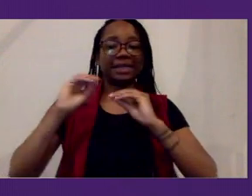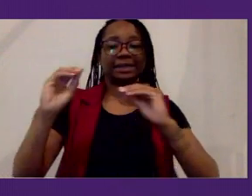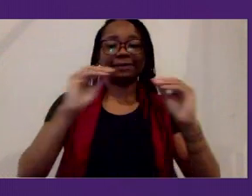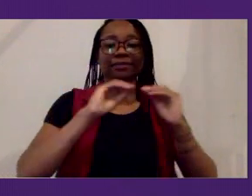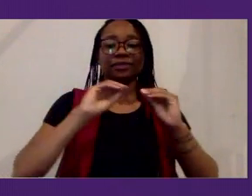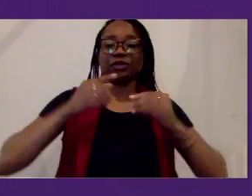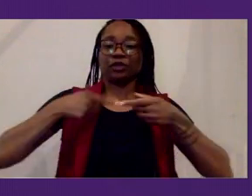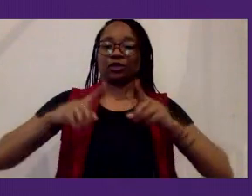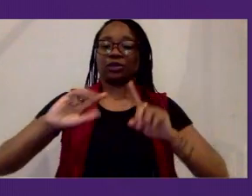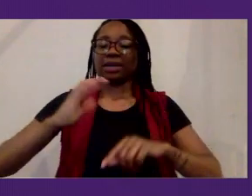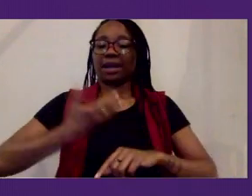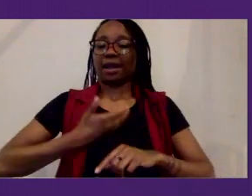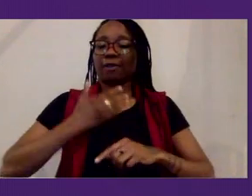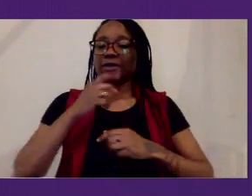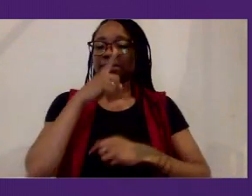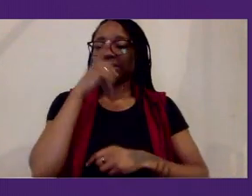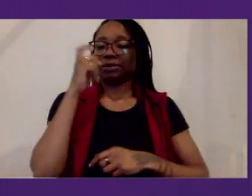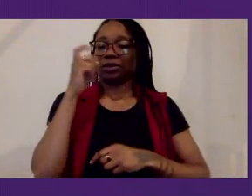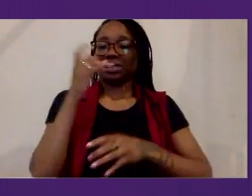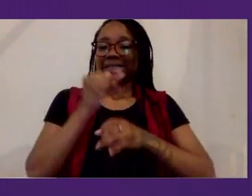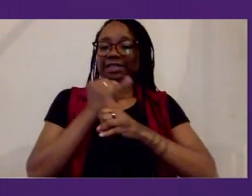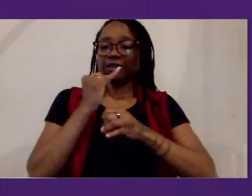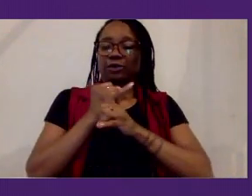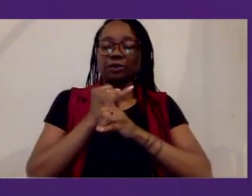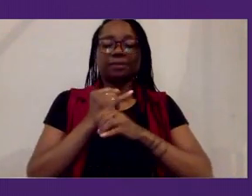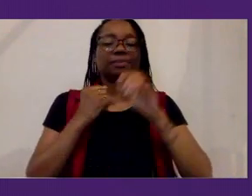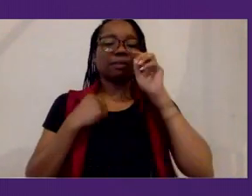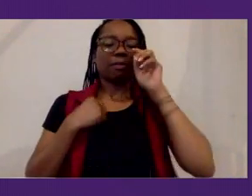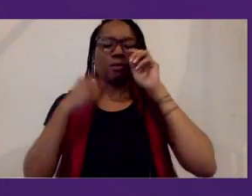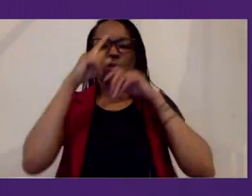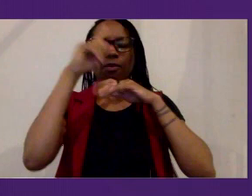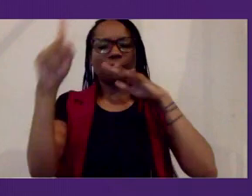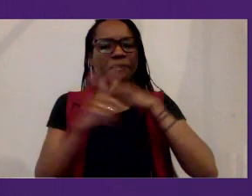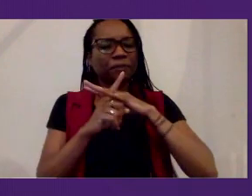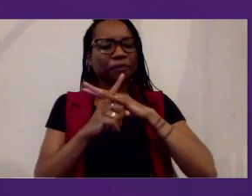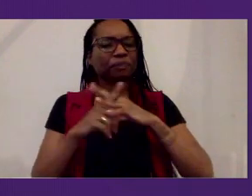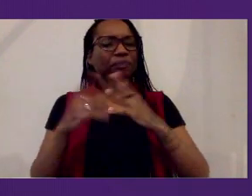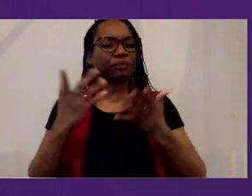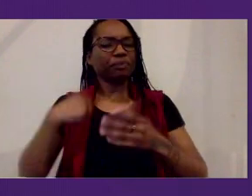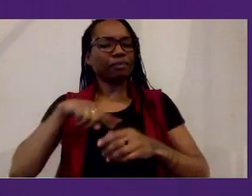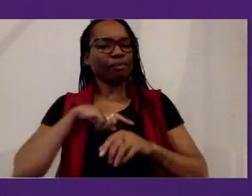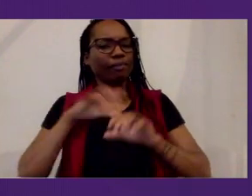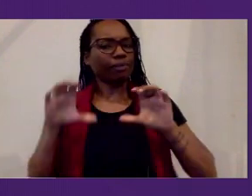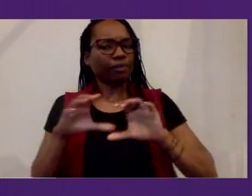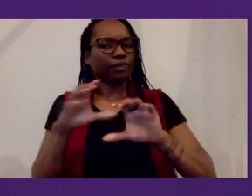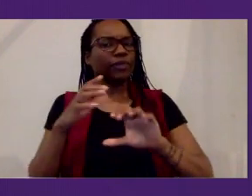what we were working on was actually something that I could use right away with my students.